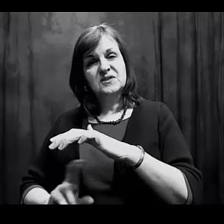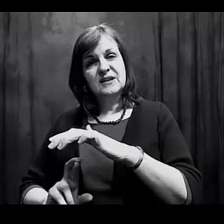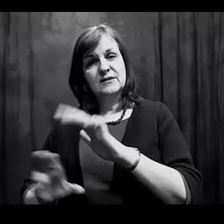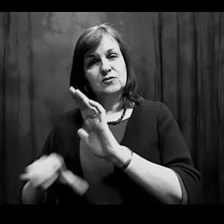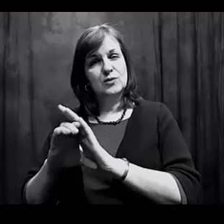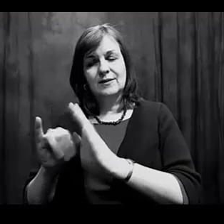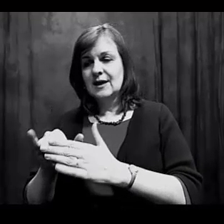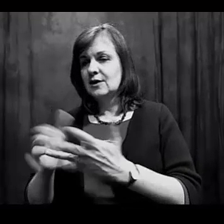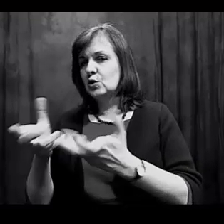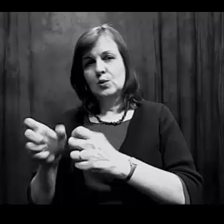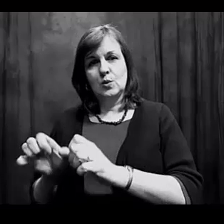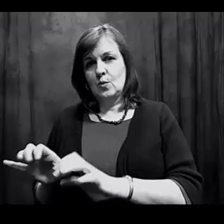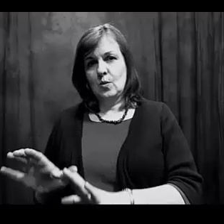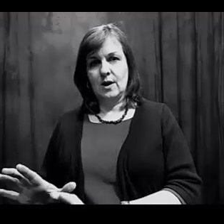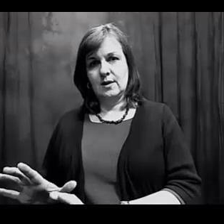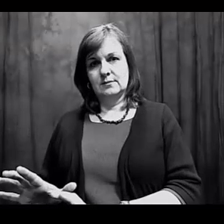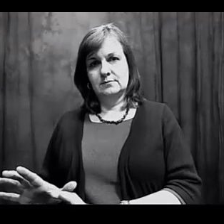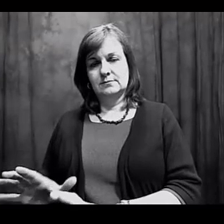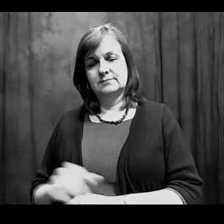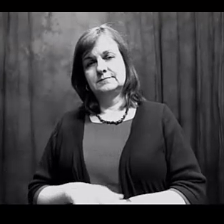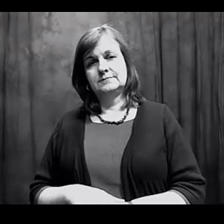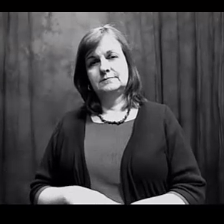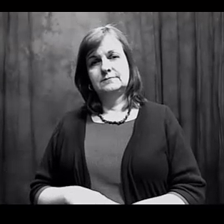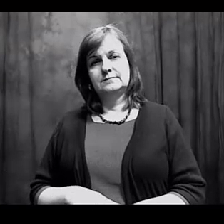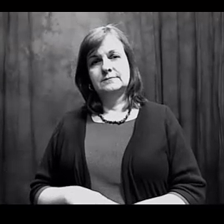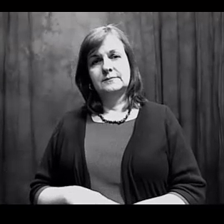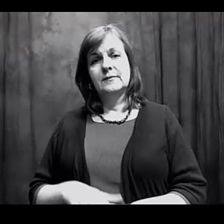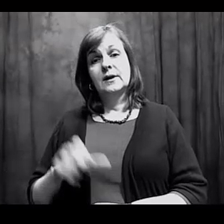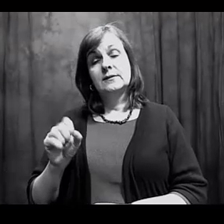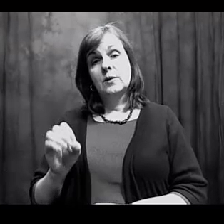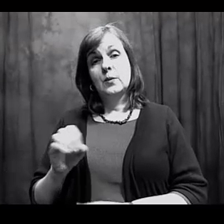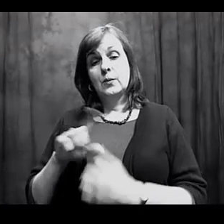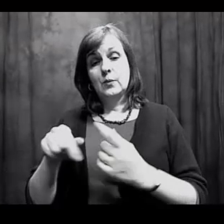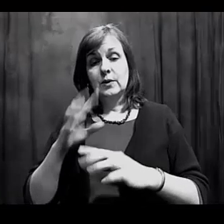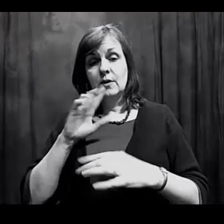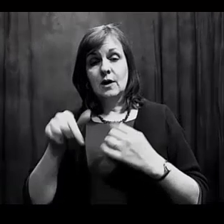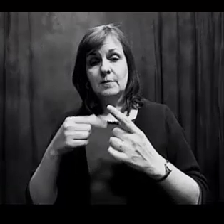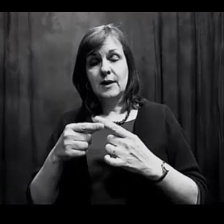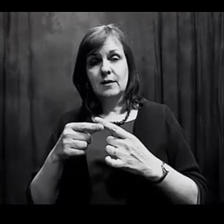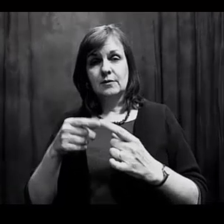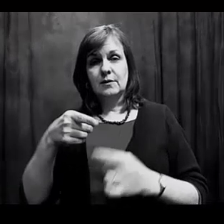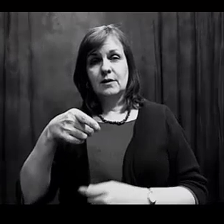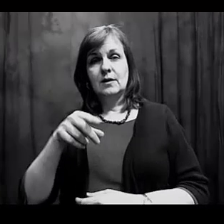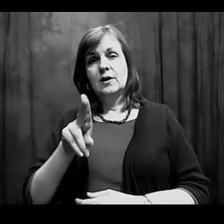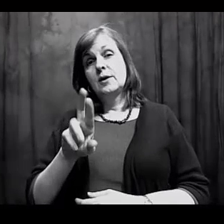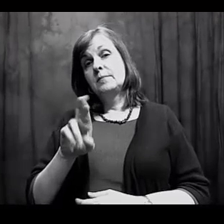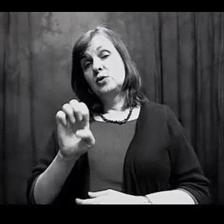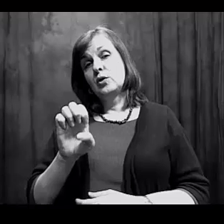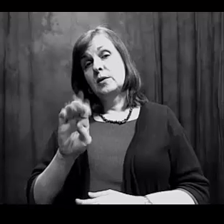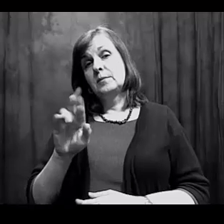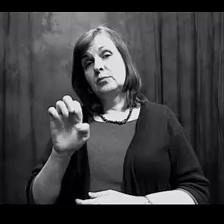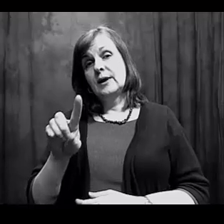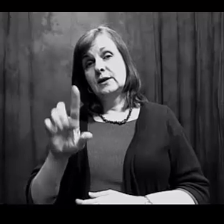they may carry along with them some recess of traits that are not